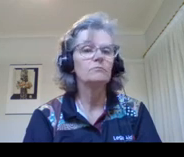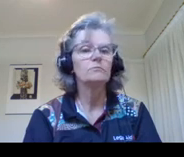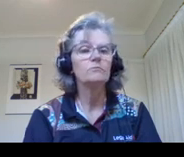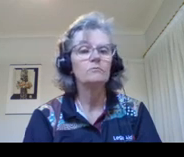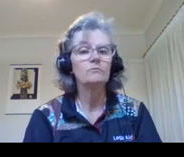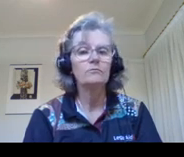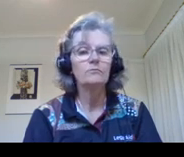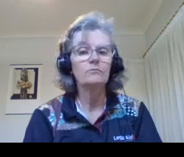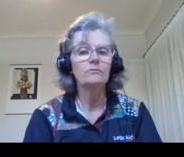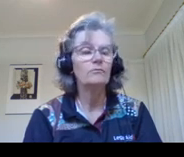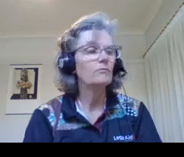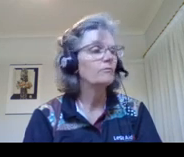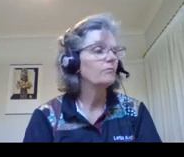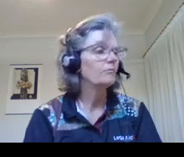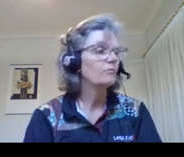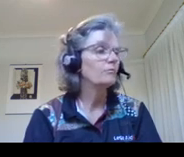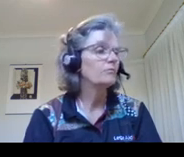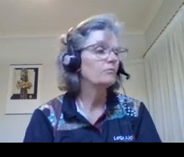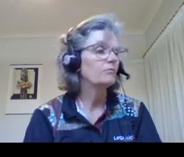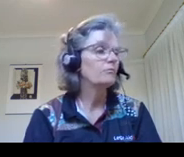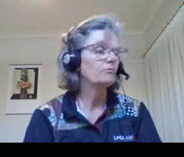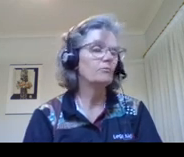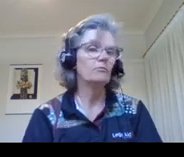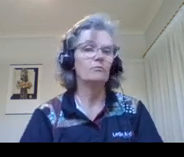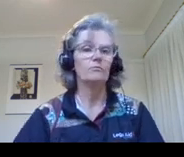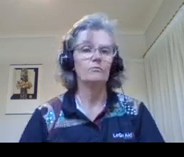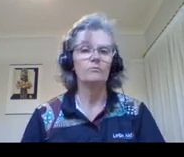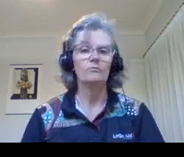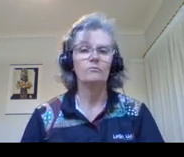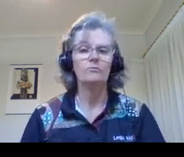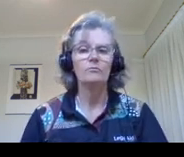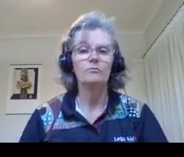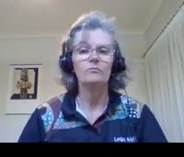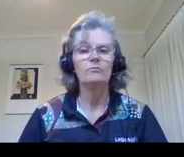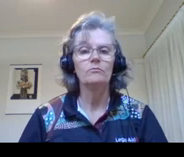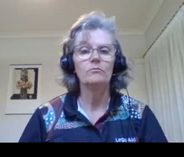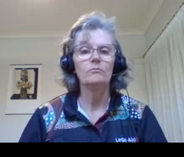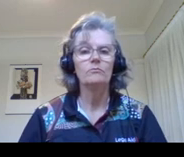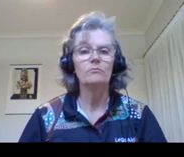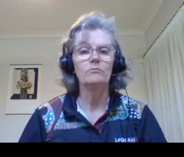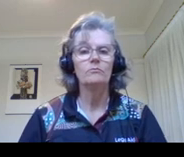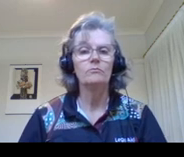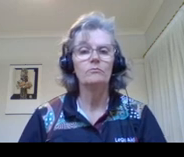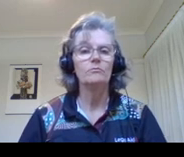spam as well this is I like this one because it's probably ACMA Australian Communication